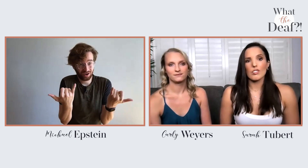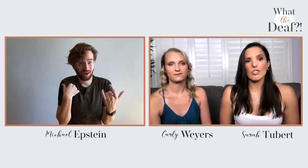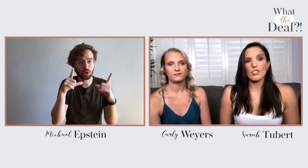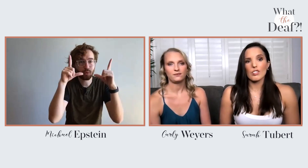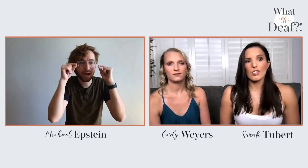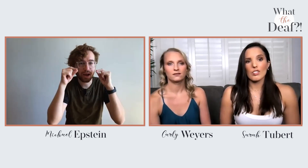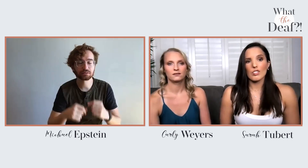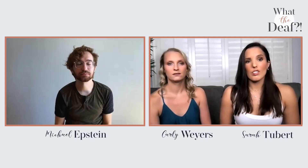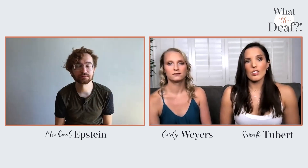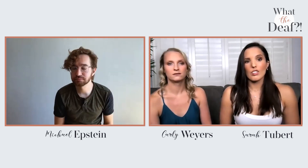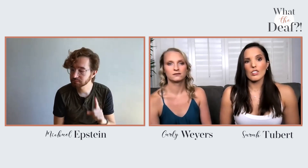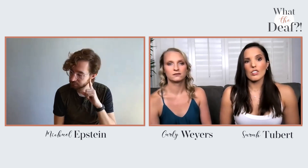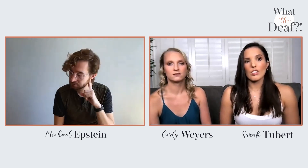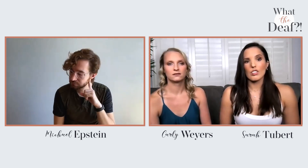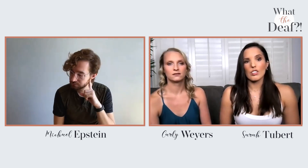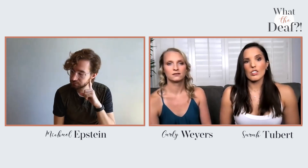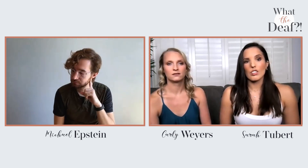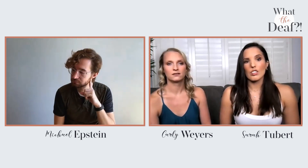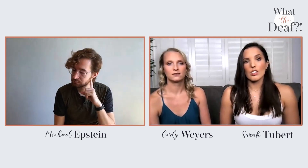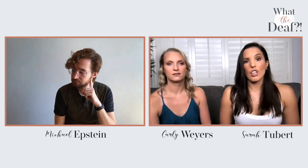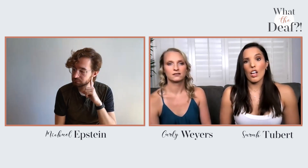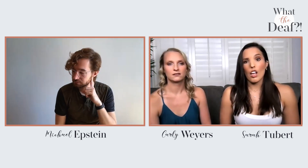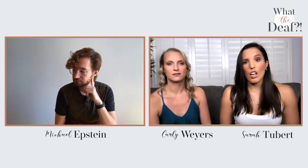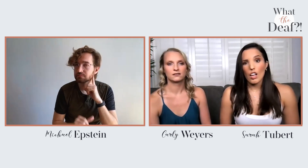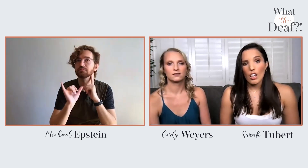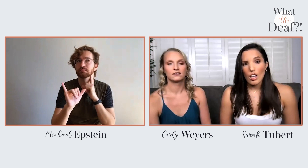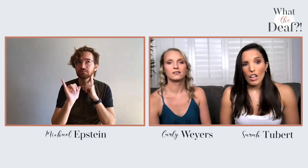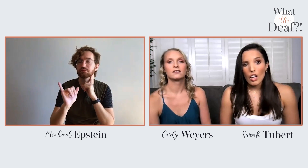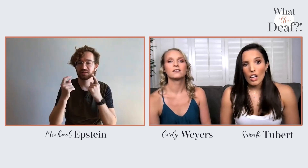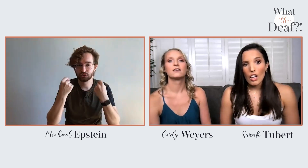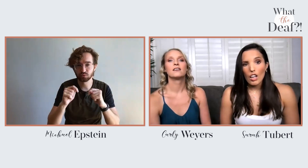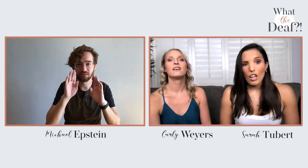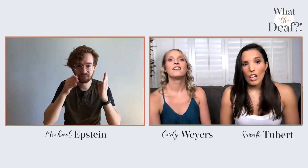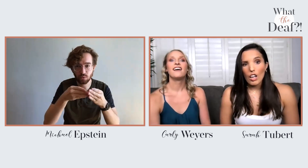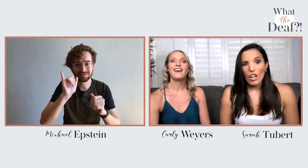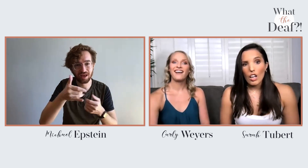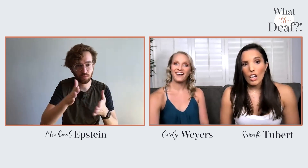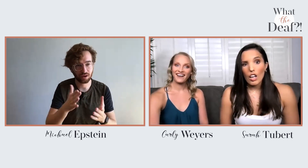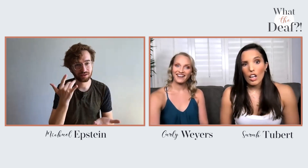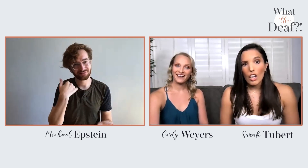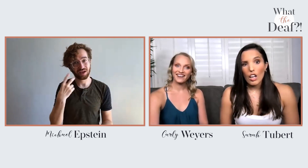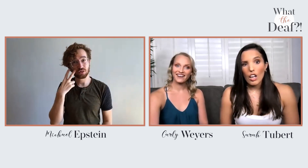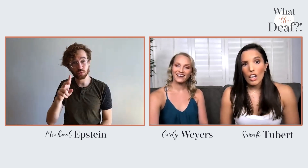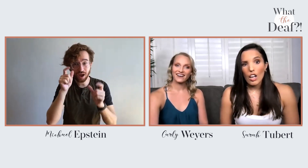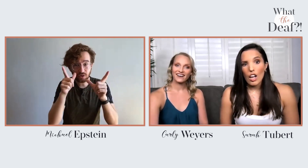I close my eyes. I close my eyes and listen to whatever I'm able to pick up, try to focus on sound, because if my eyes are open,